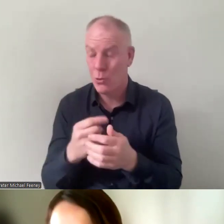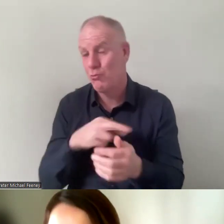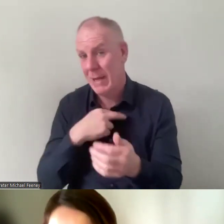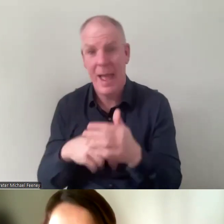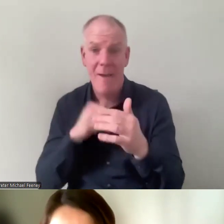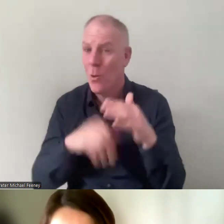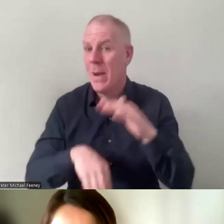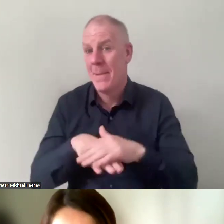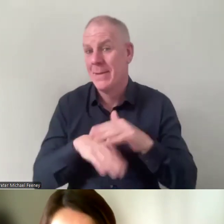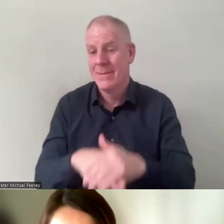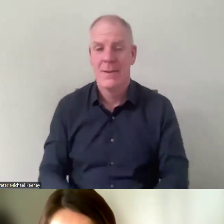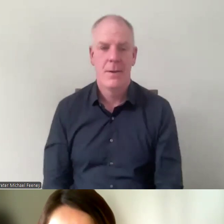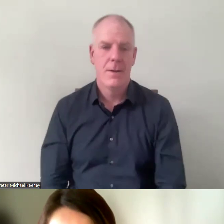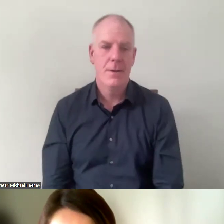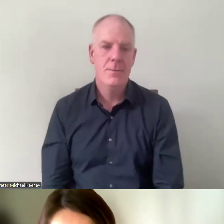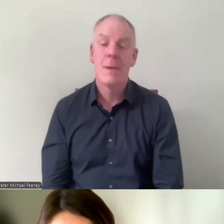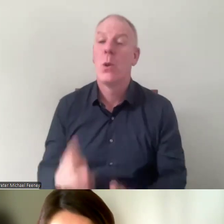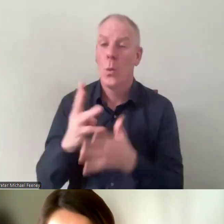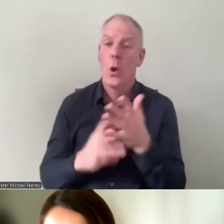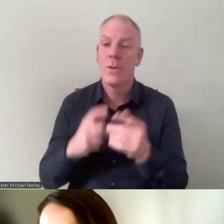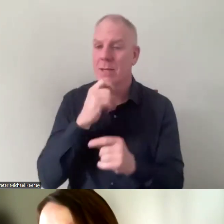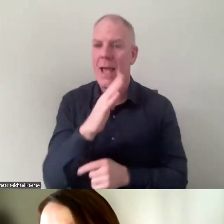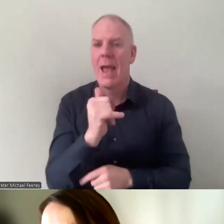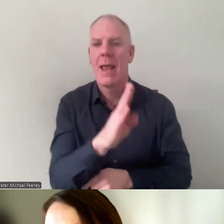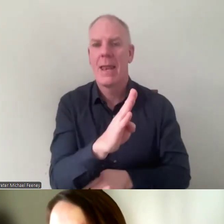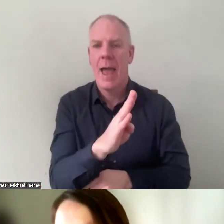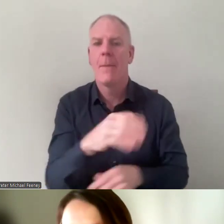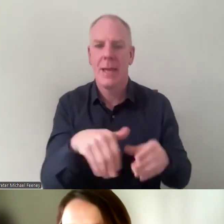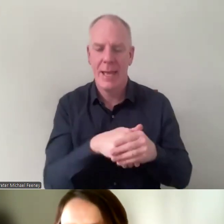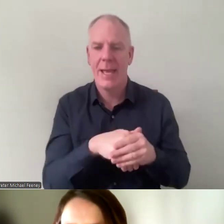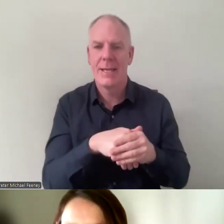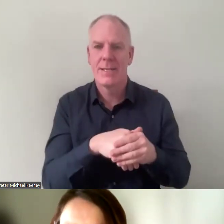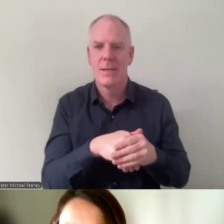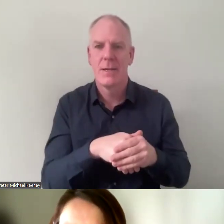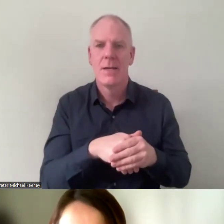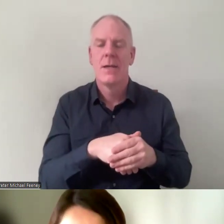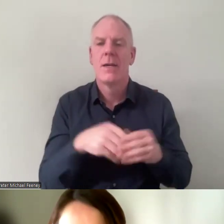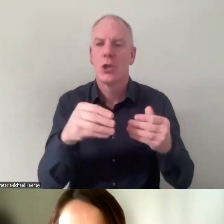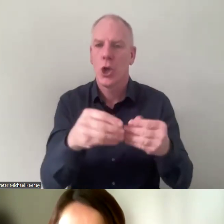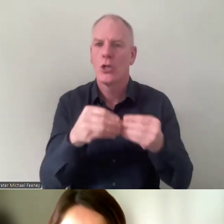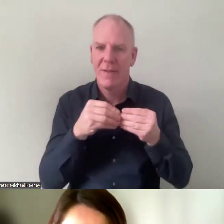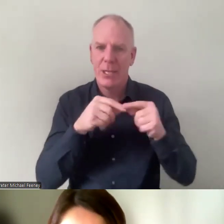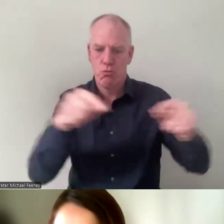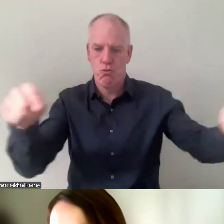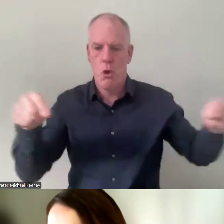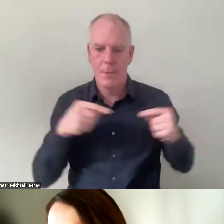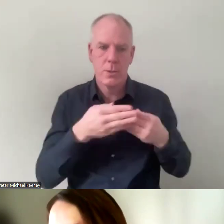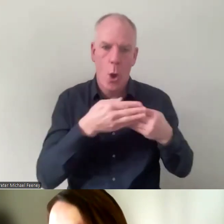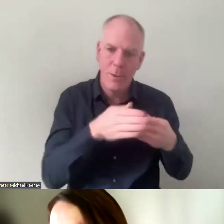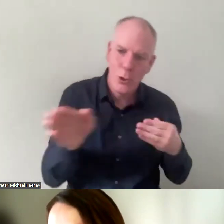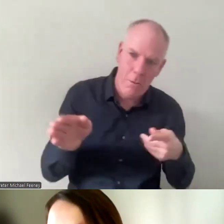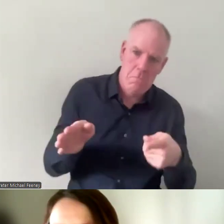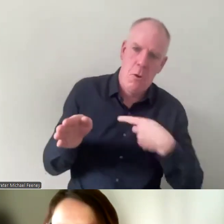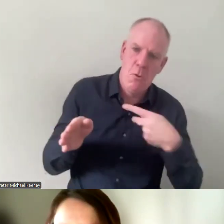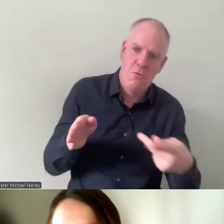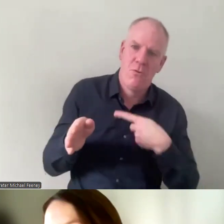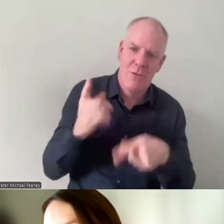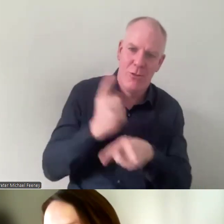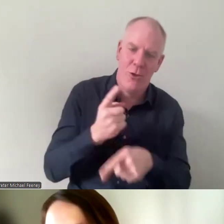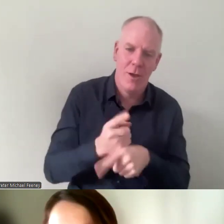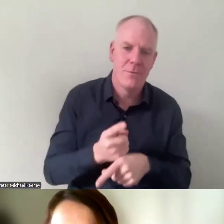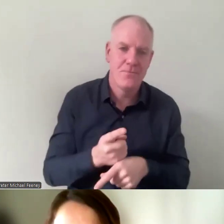Natalia Macro: Yeah, maybe it's worth mentioning that the lab is inside conservation, so it's, we're very close. We just need to open a door and so that really that's